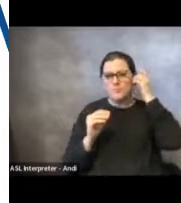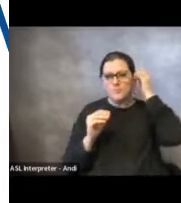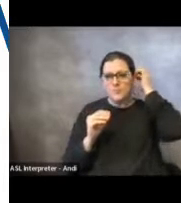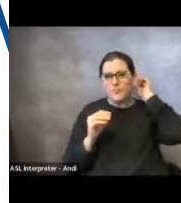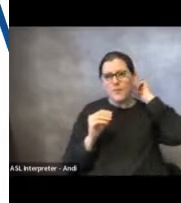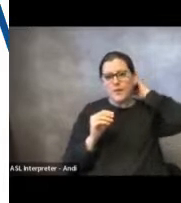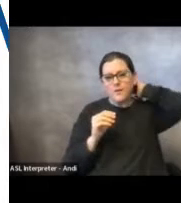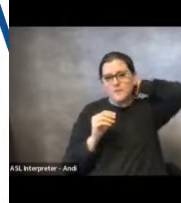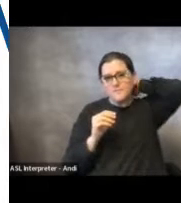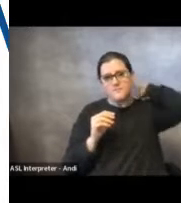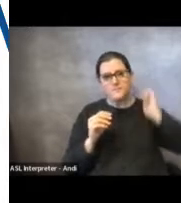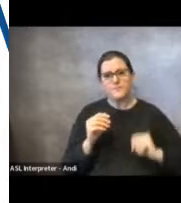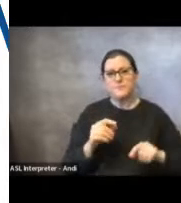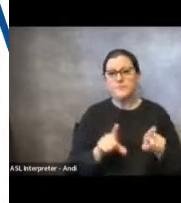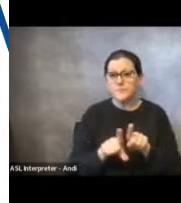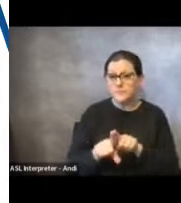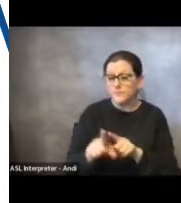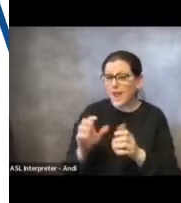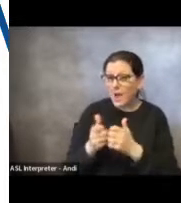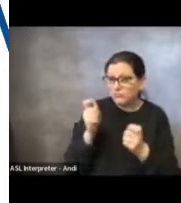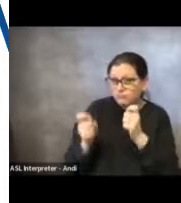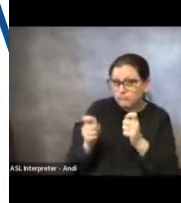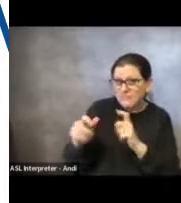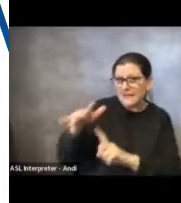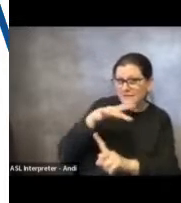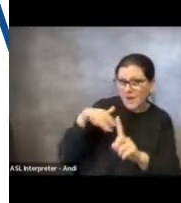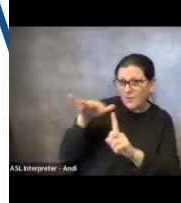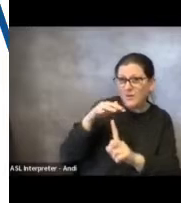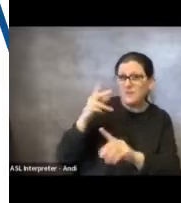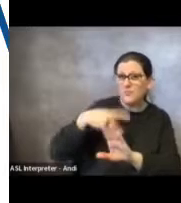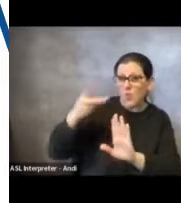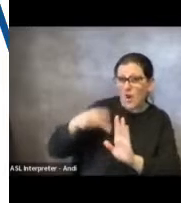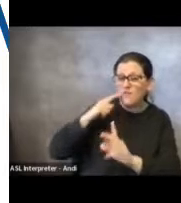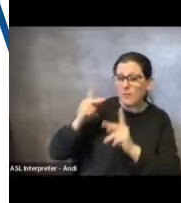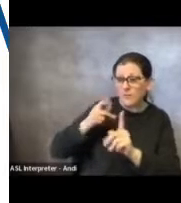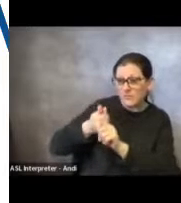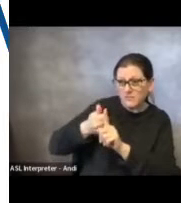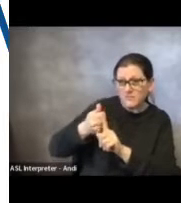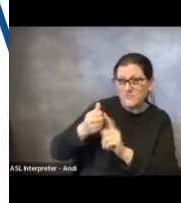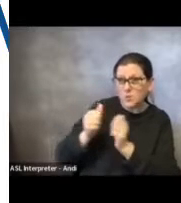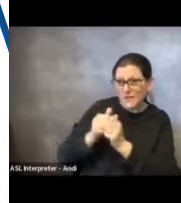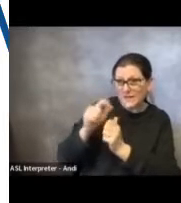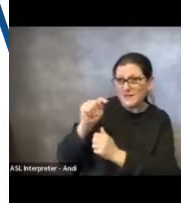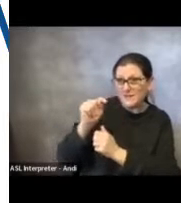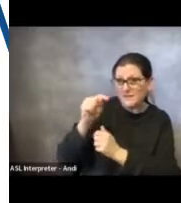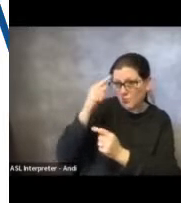only thinking about how we can adapt the environment and programming for individuals with a brain injury, but also